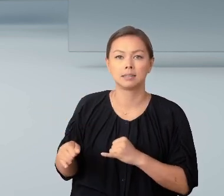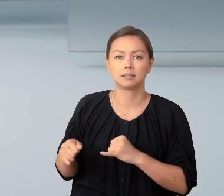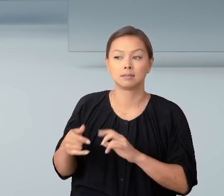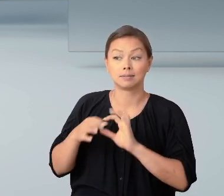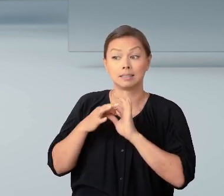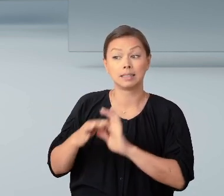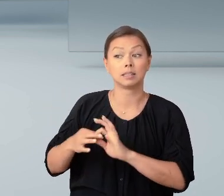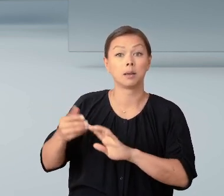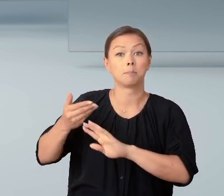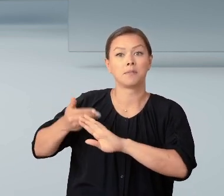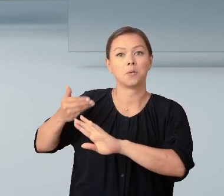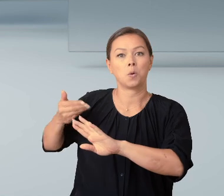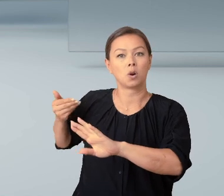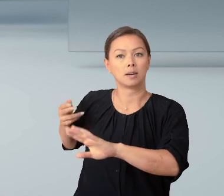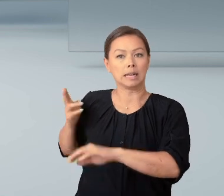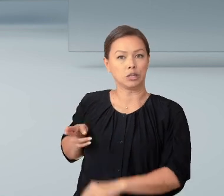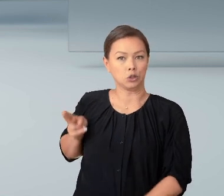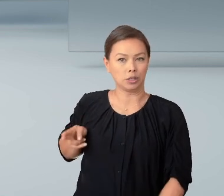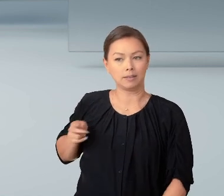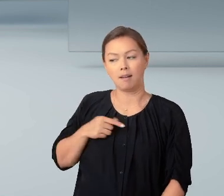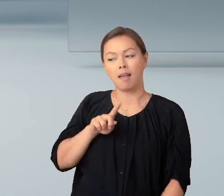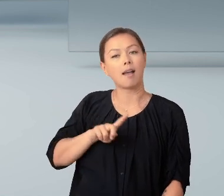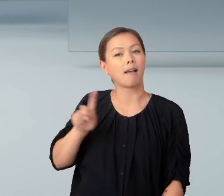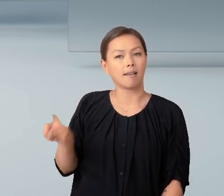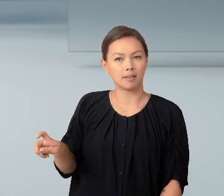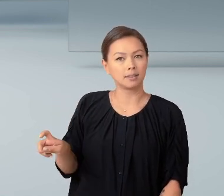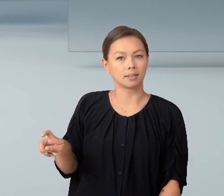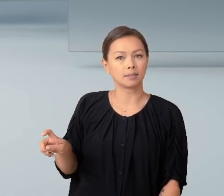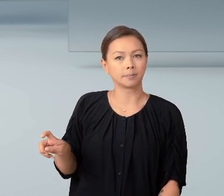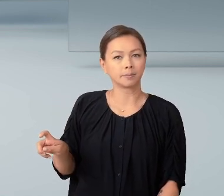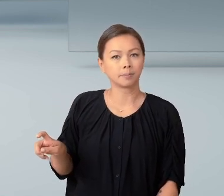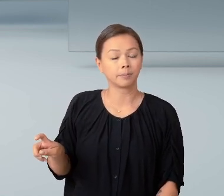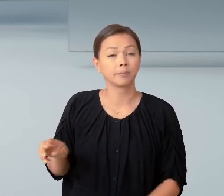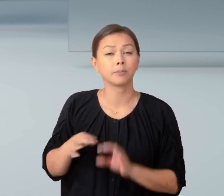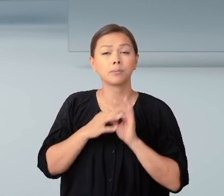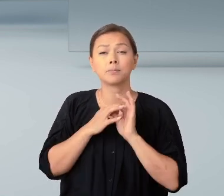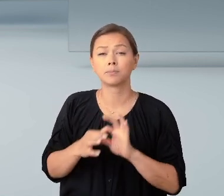history, and in this case, it's going to be based on...and if